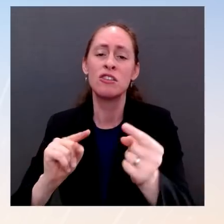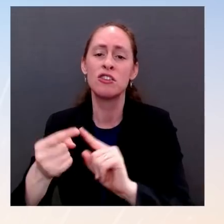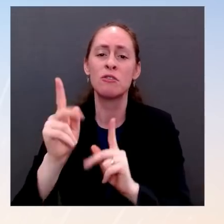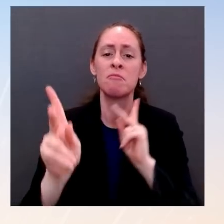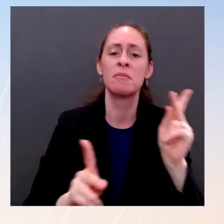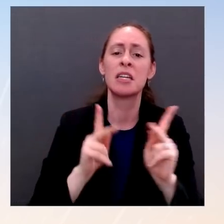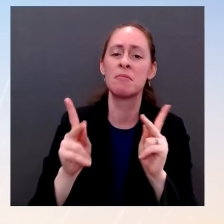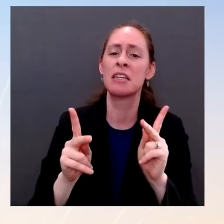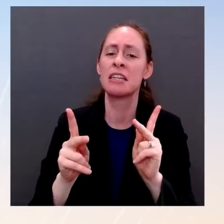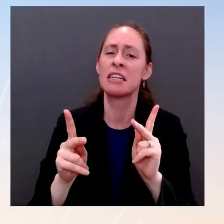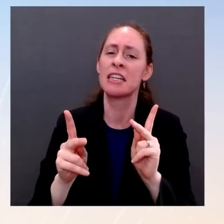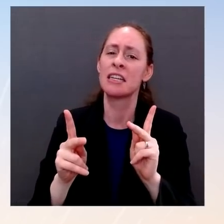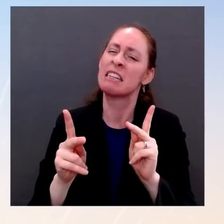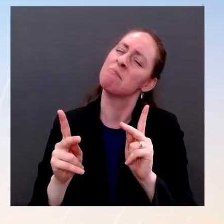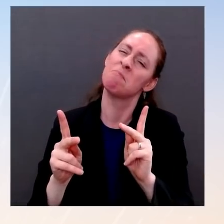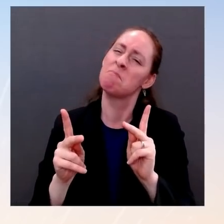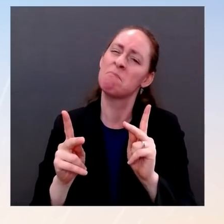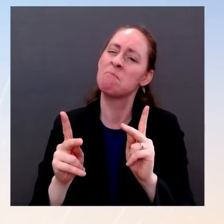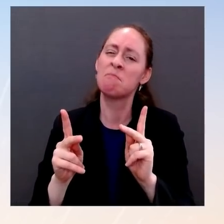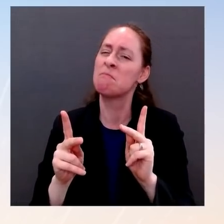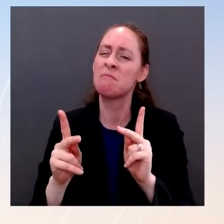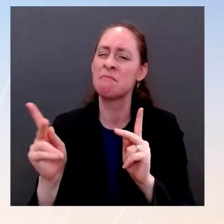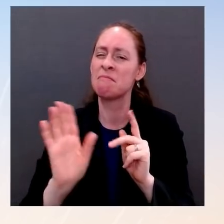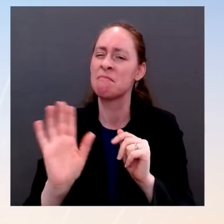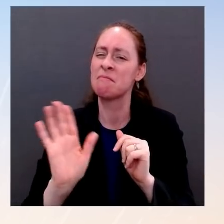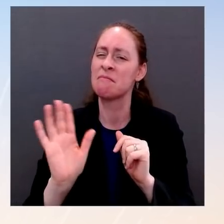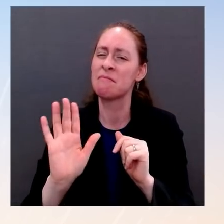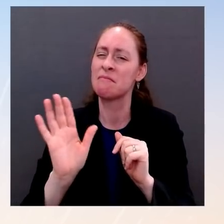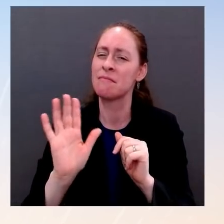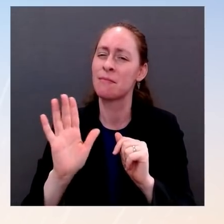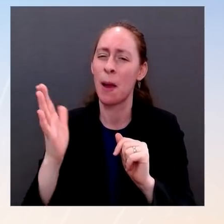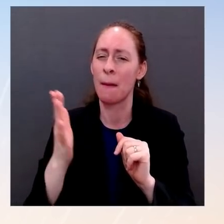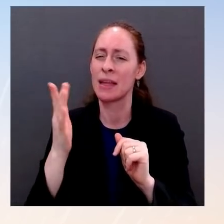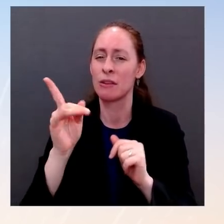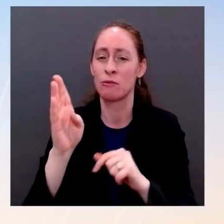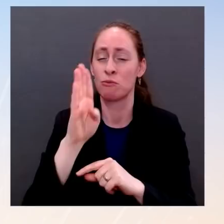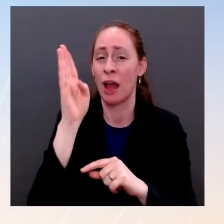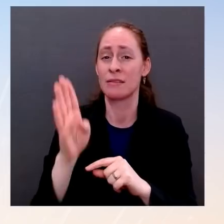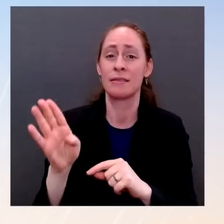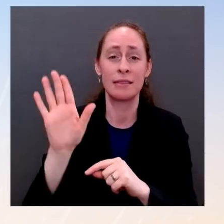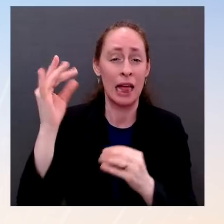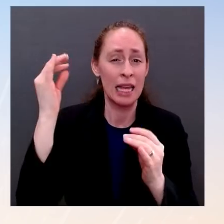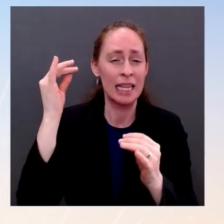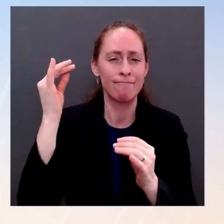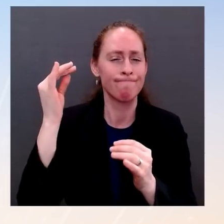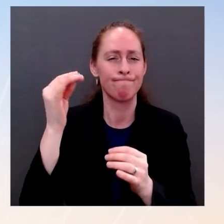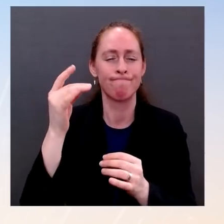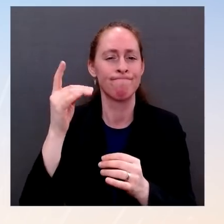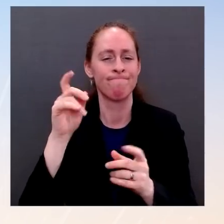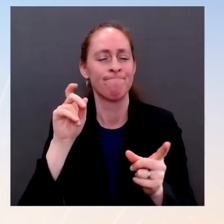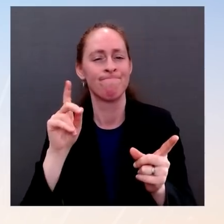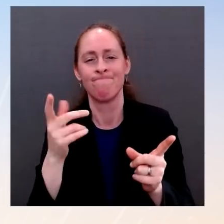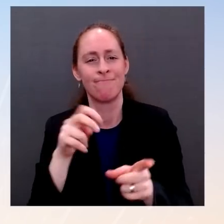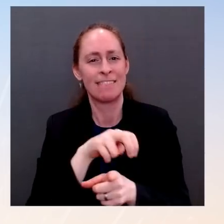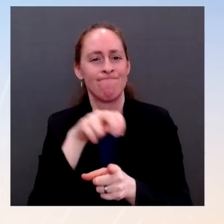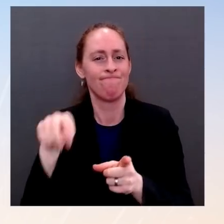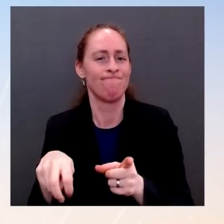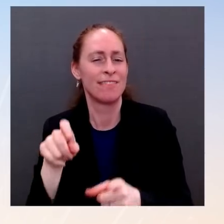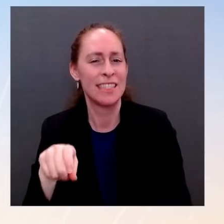Go ahead. The Press: There's a report in Foreign Policy magazine that Russia intends to target Ukrainian politicians and dissidents for assassination or arrest.